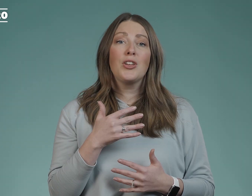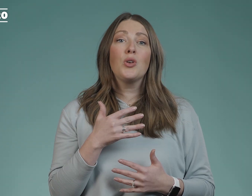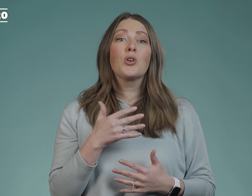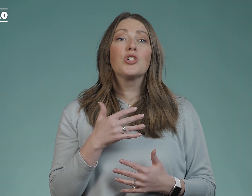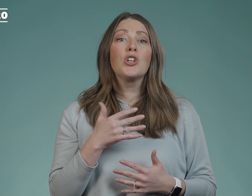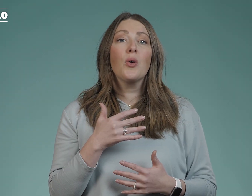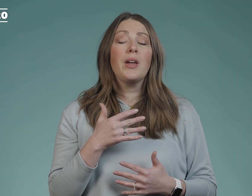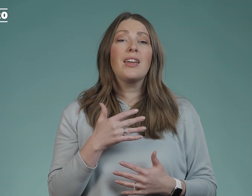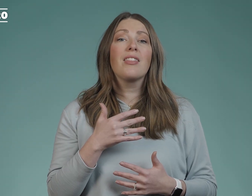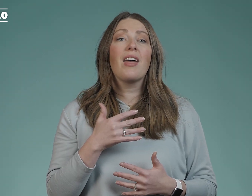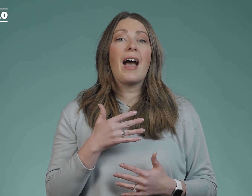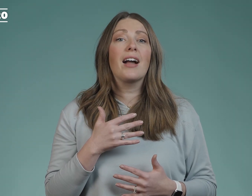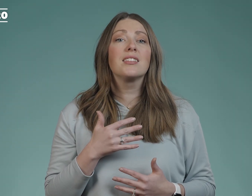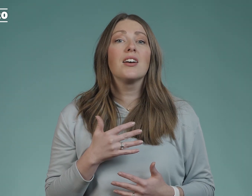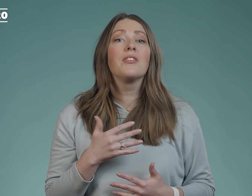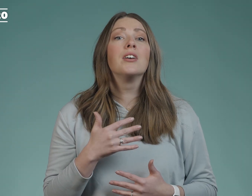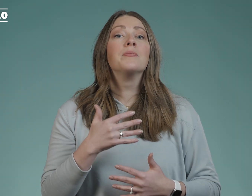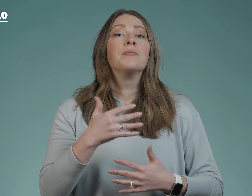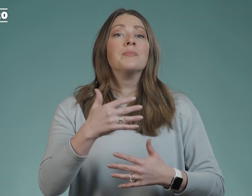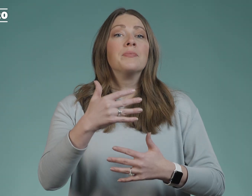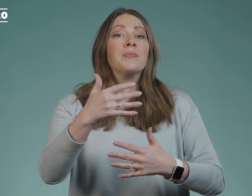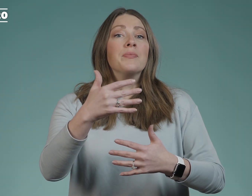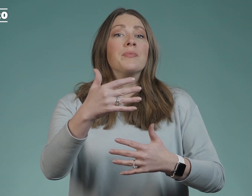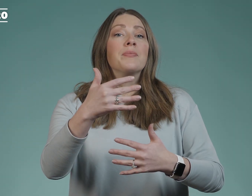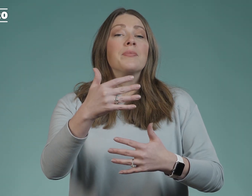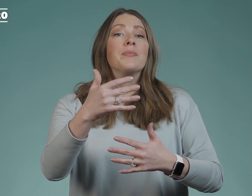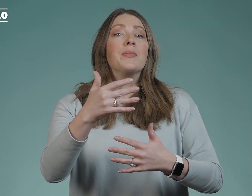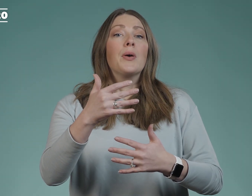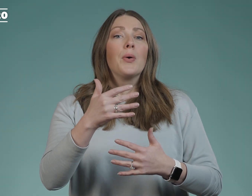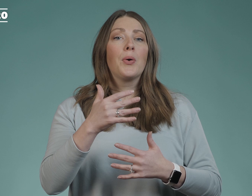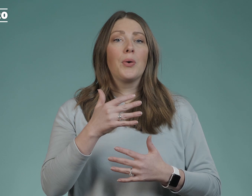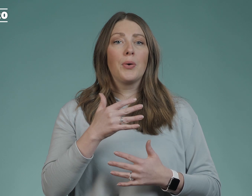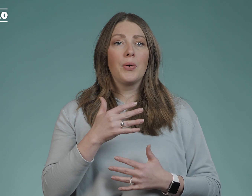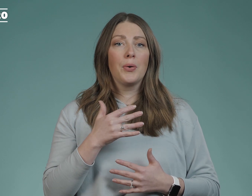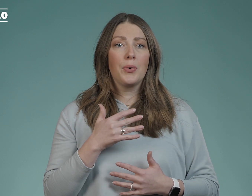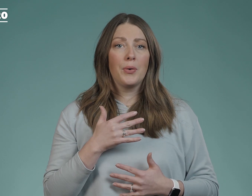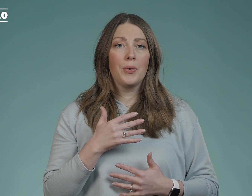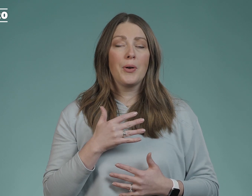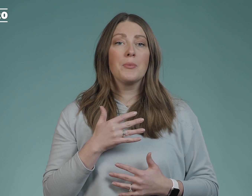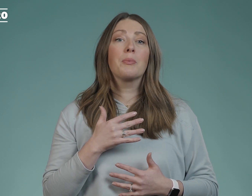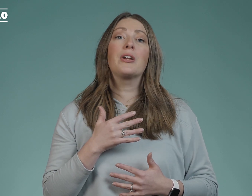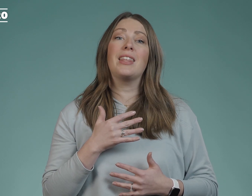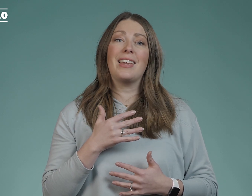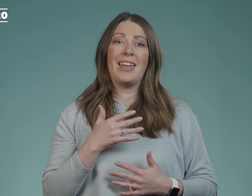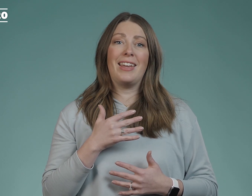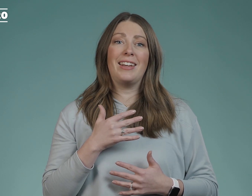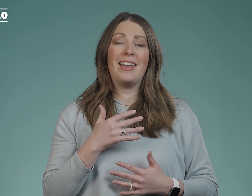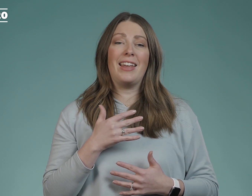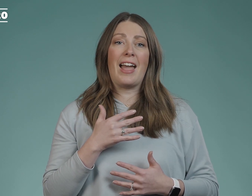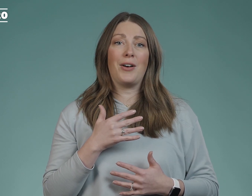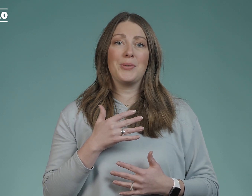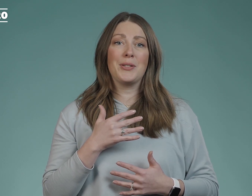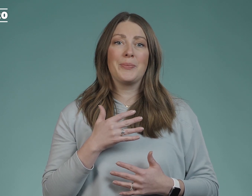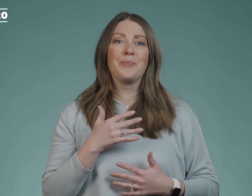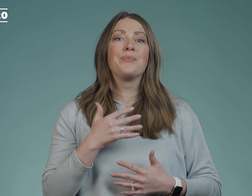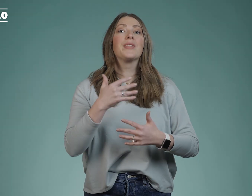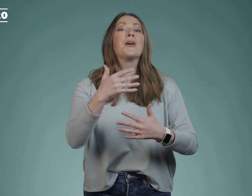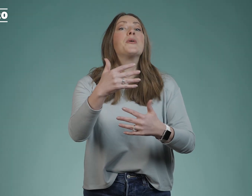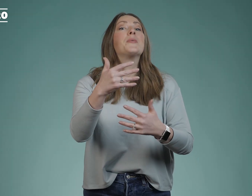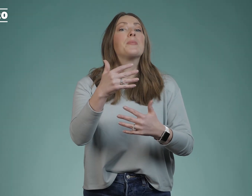You are showing the act of [TAKES A DEEP BREATH] breathing in and out.